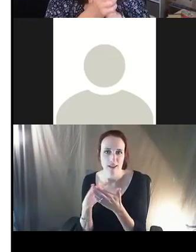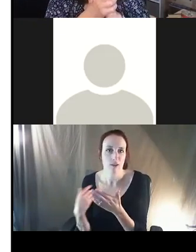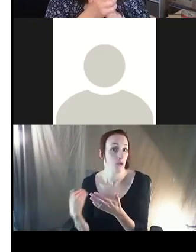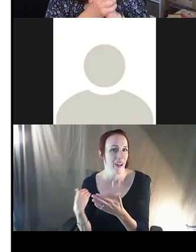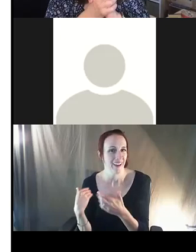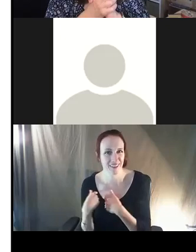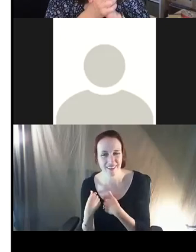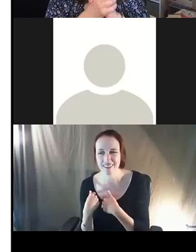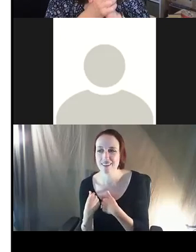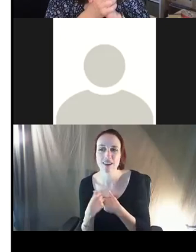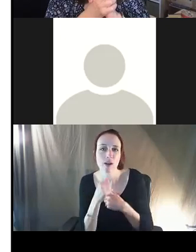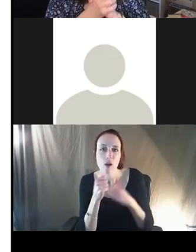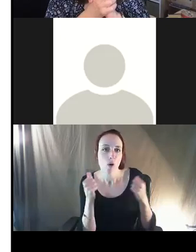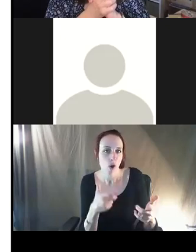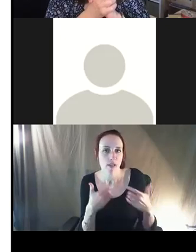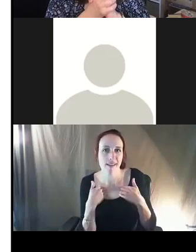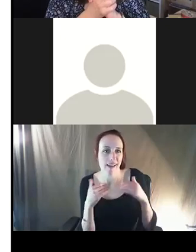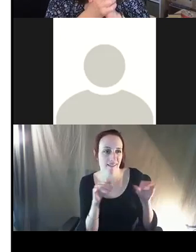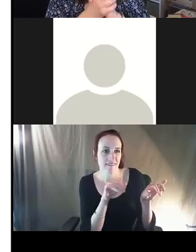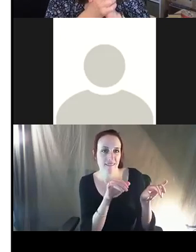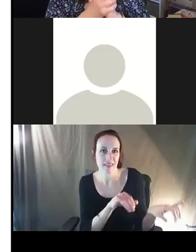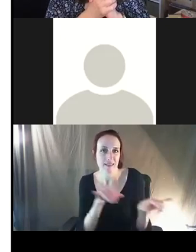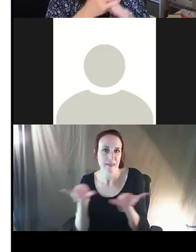don't have equal access to digital things, depending